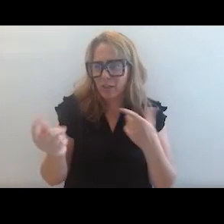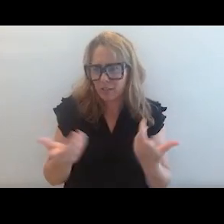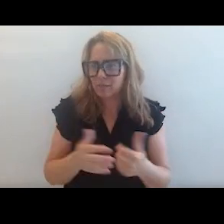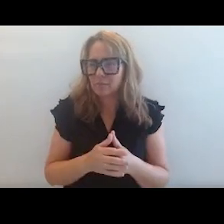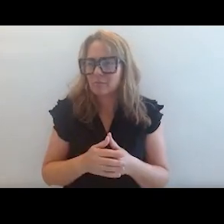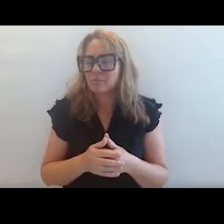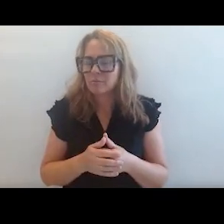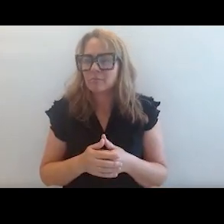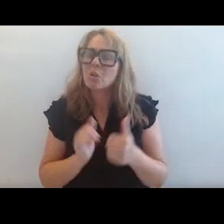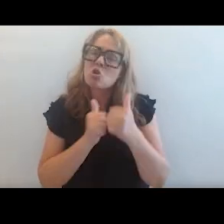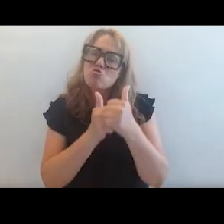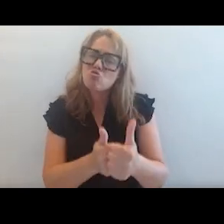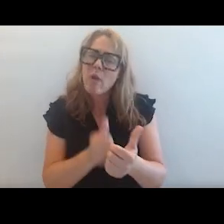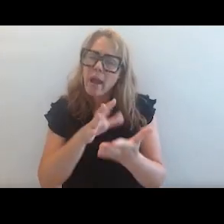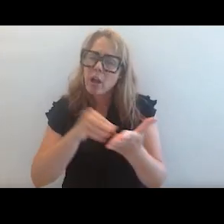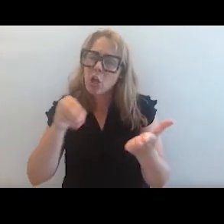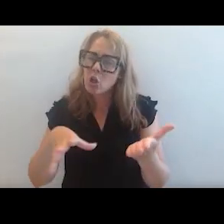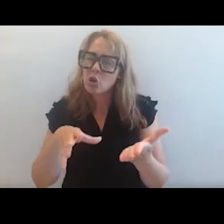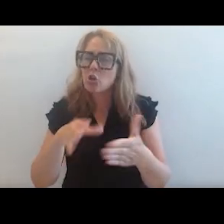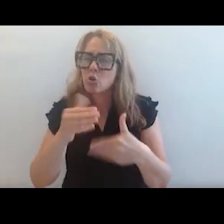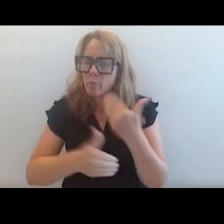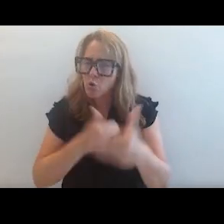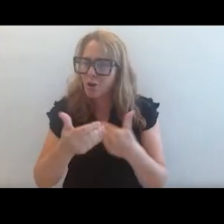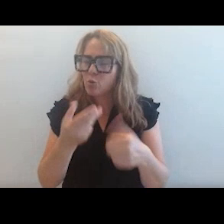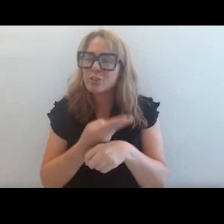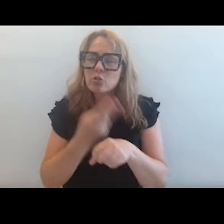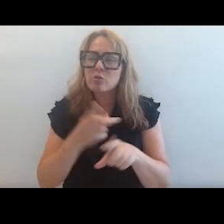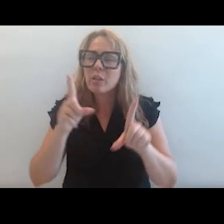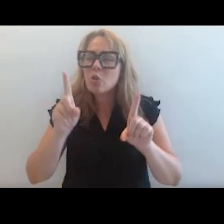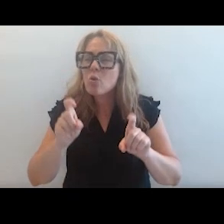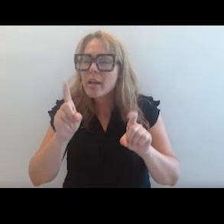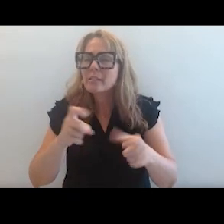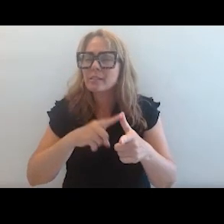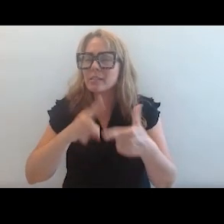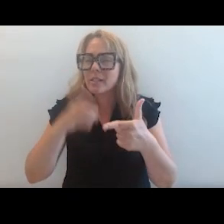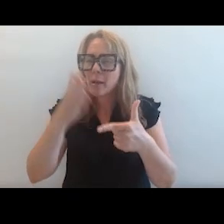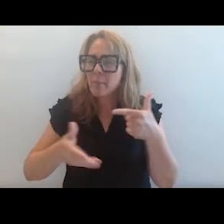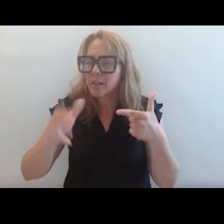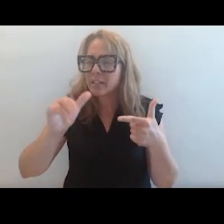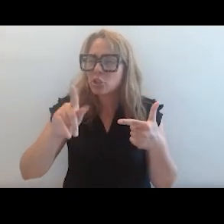Track learner progress using quizzes, completion rates, feedback forms,